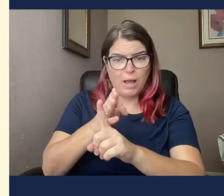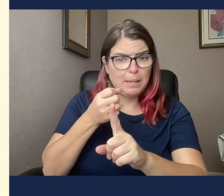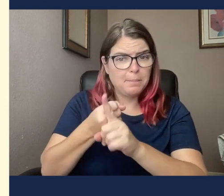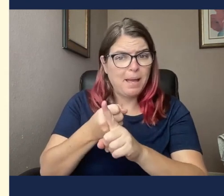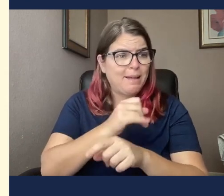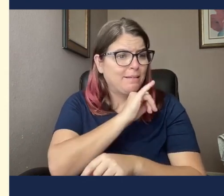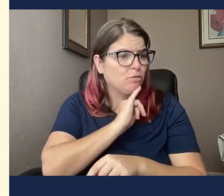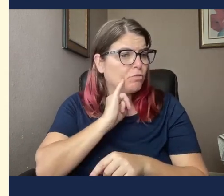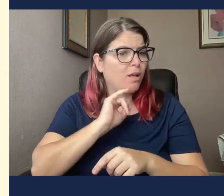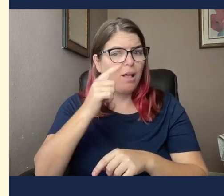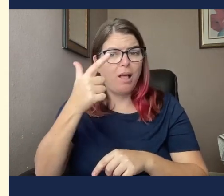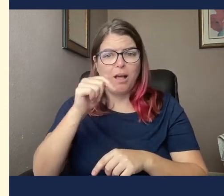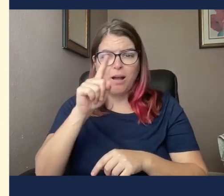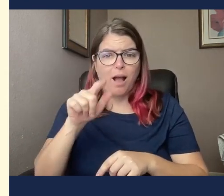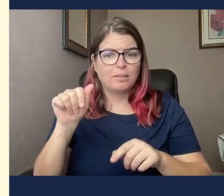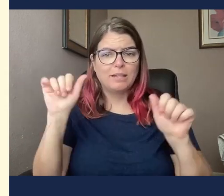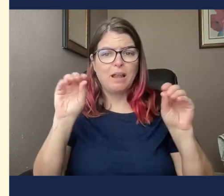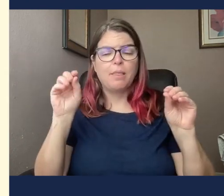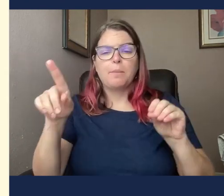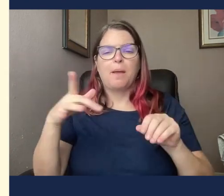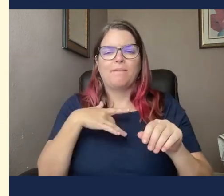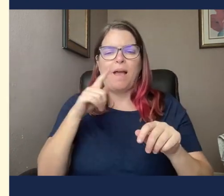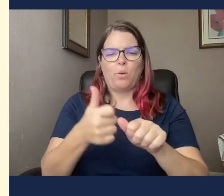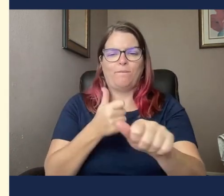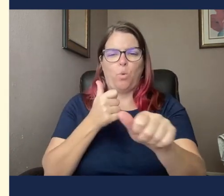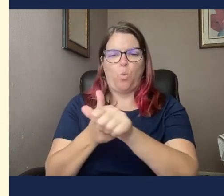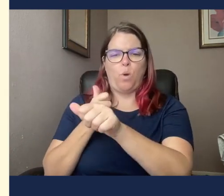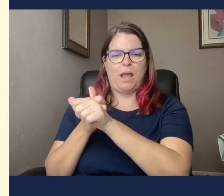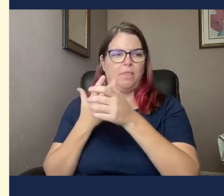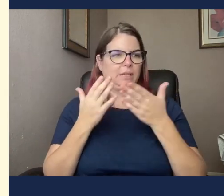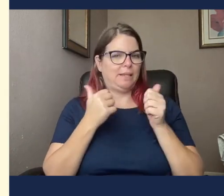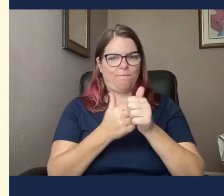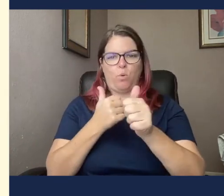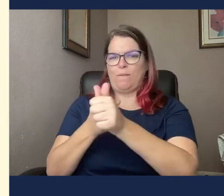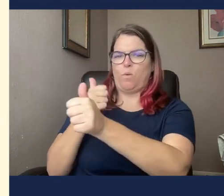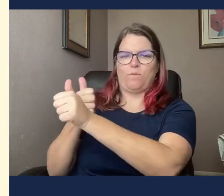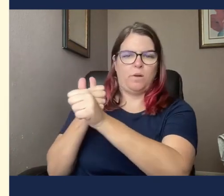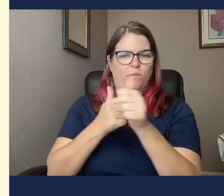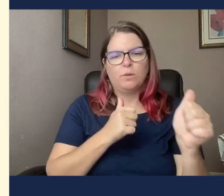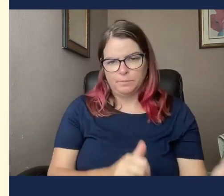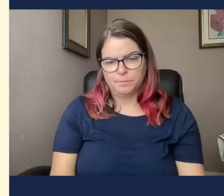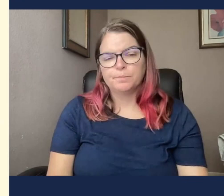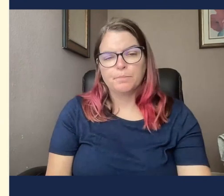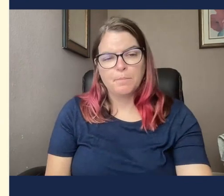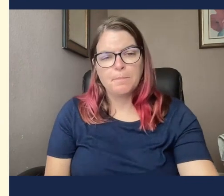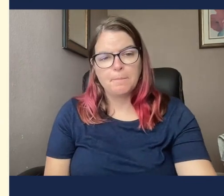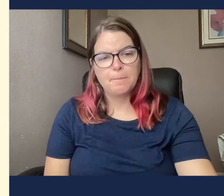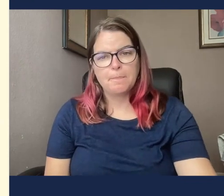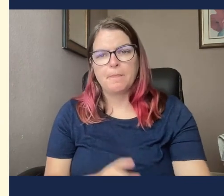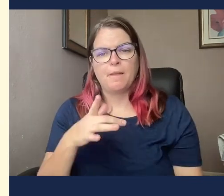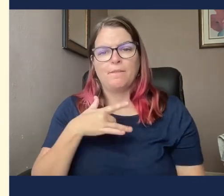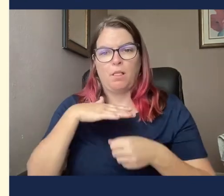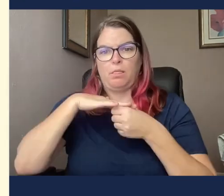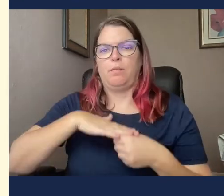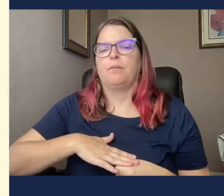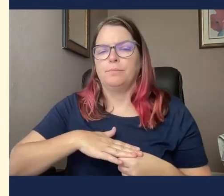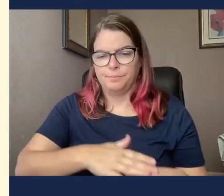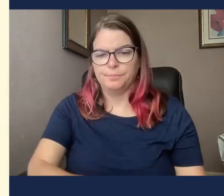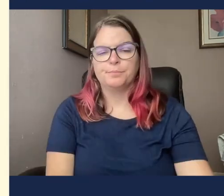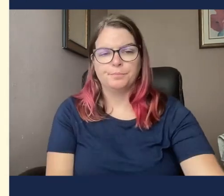this just on anti-Palestinian racism. Responding quickly to all forms of bigotry. Putting in place religion and cultural